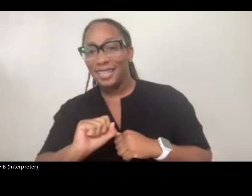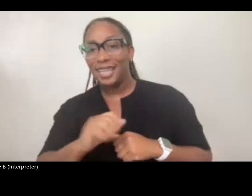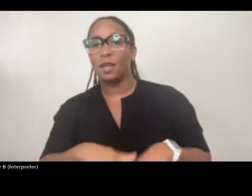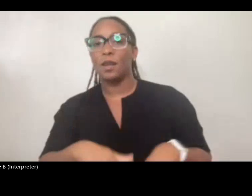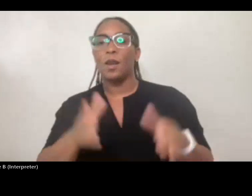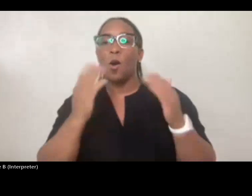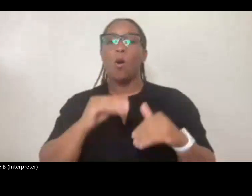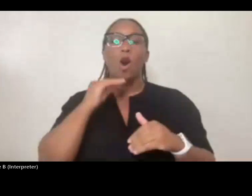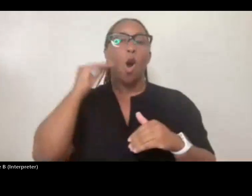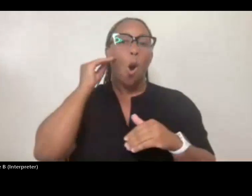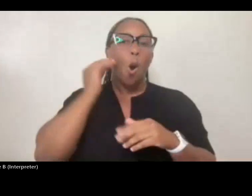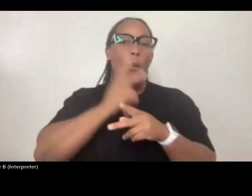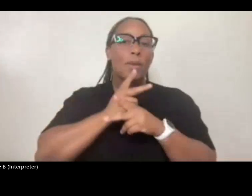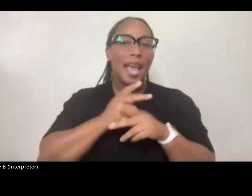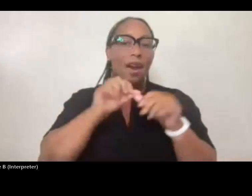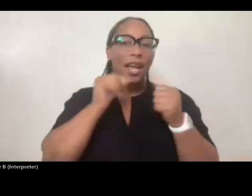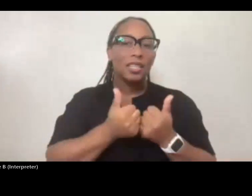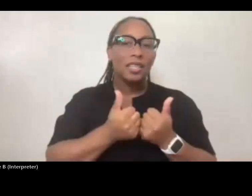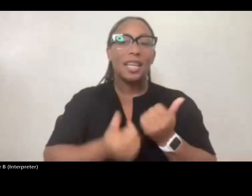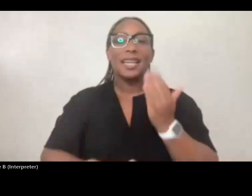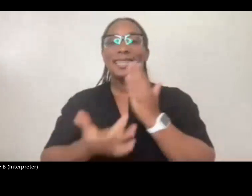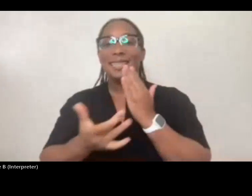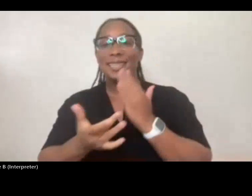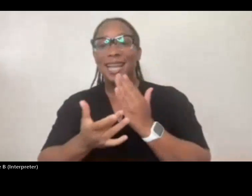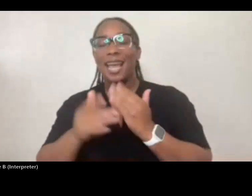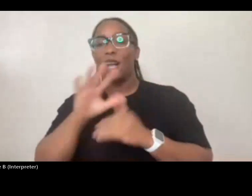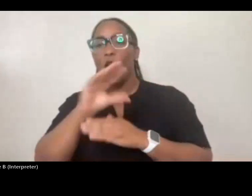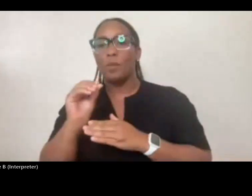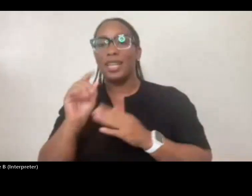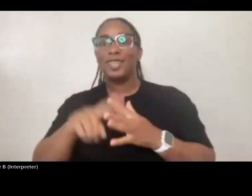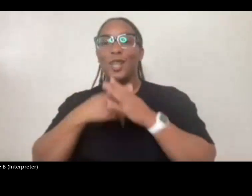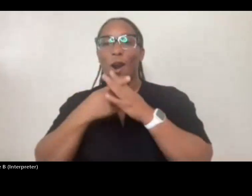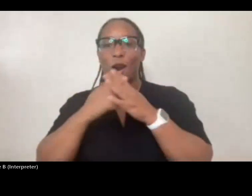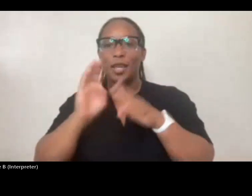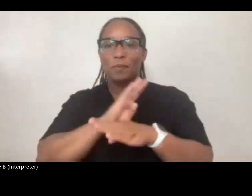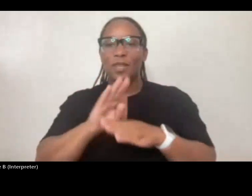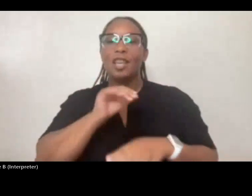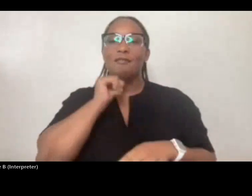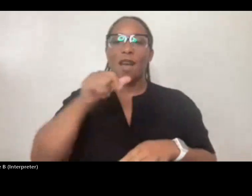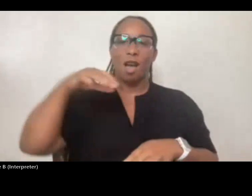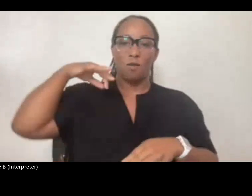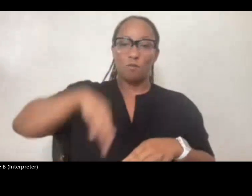Home care organizations, tech companies, startups, nonprofits that are open.